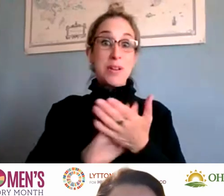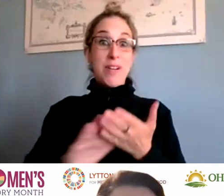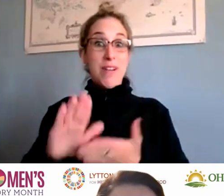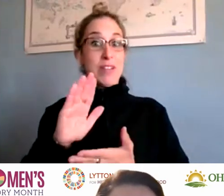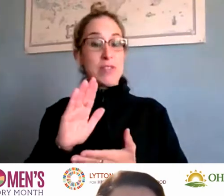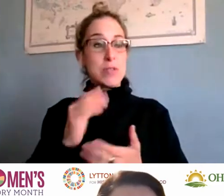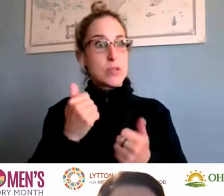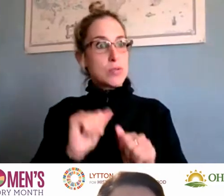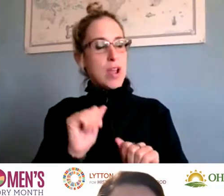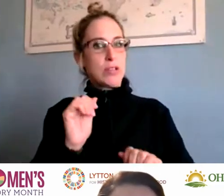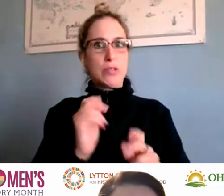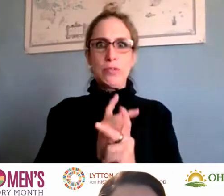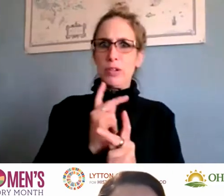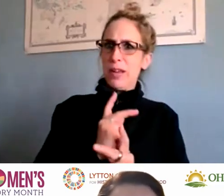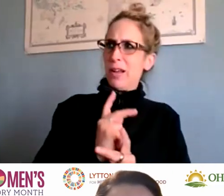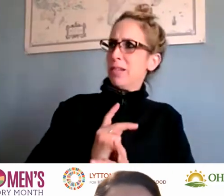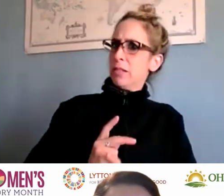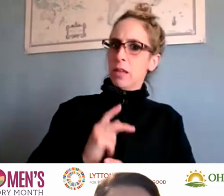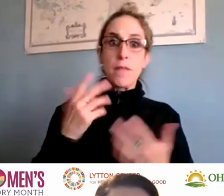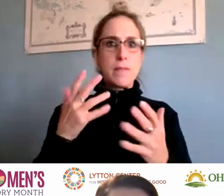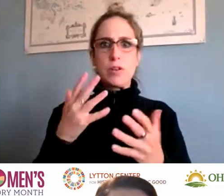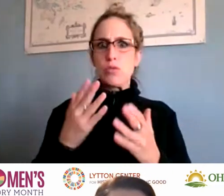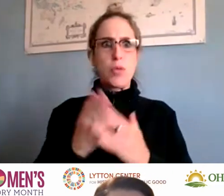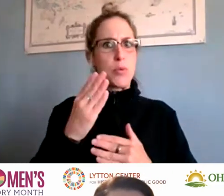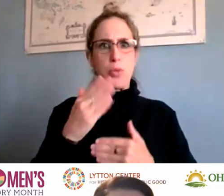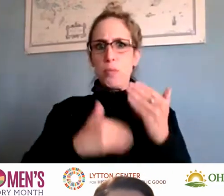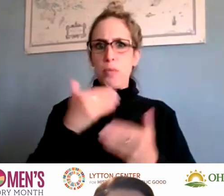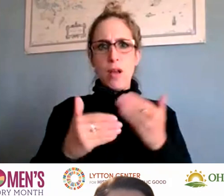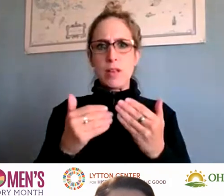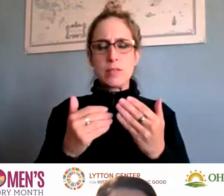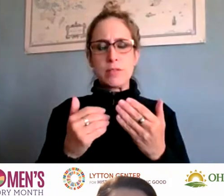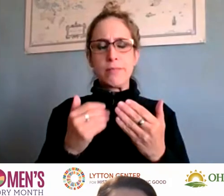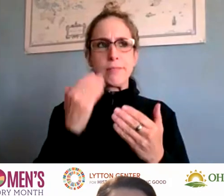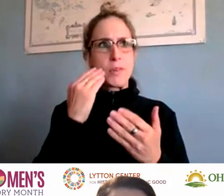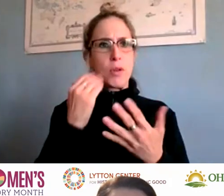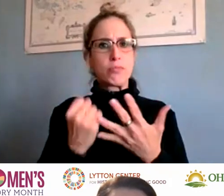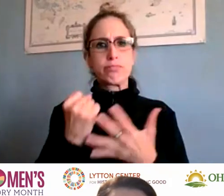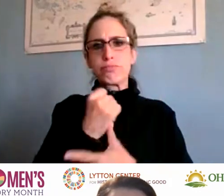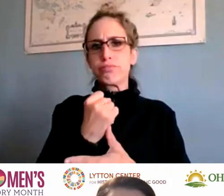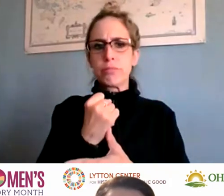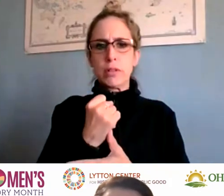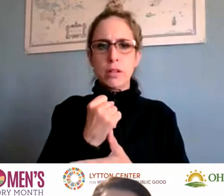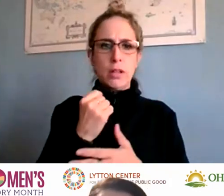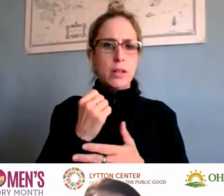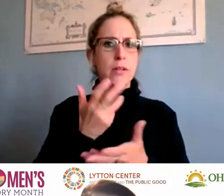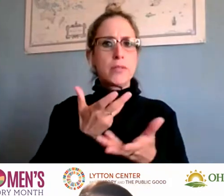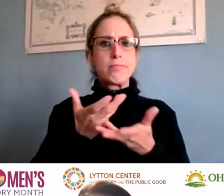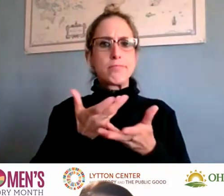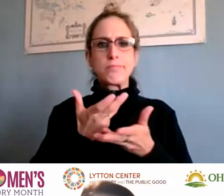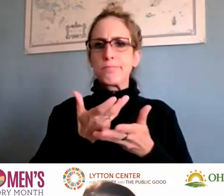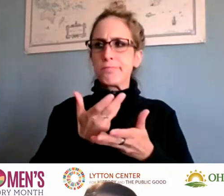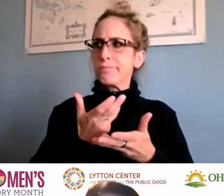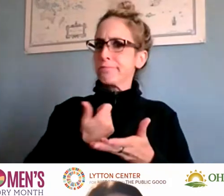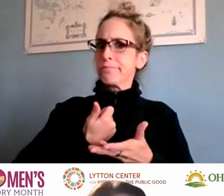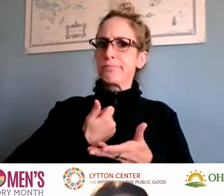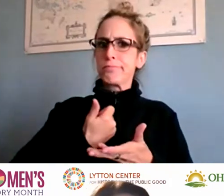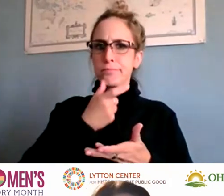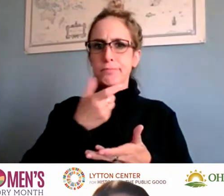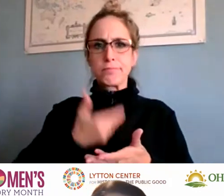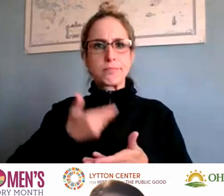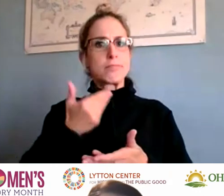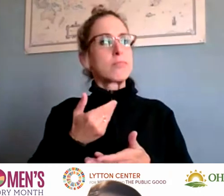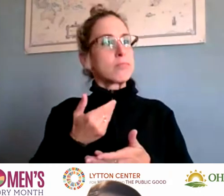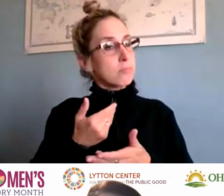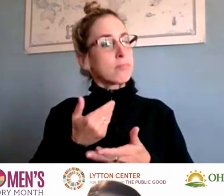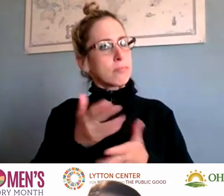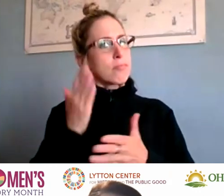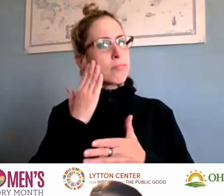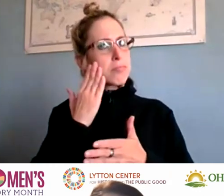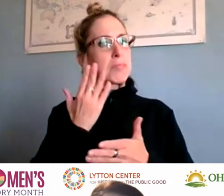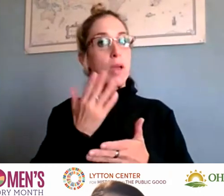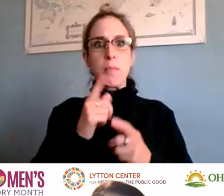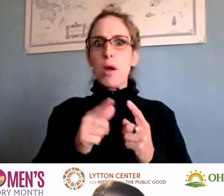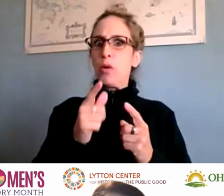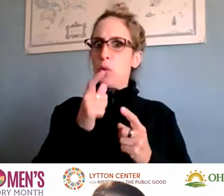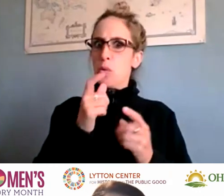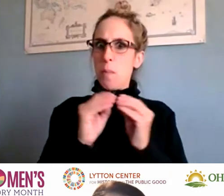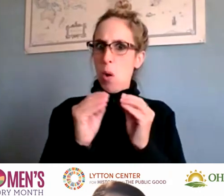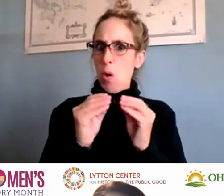Kyle Livie (he/him/his): trying to find-- they kind of went through this process of maybe wrestling with or engaging with their authentic selves and they're looking for more of who they are, and exploring who they are.